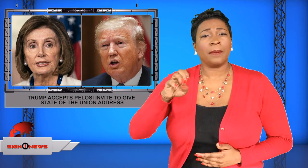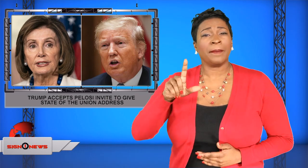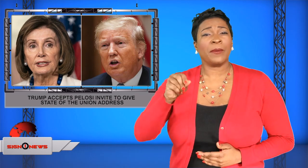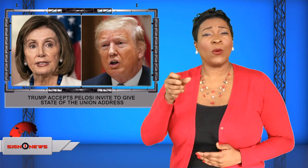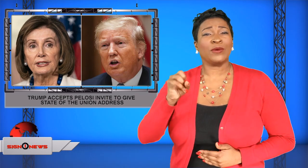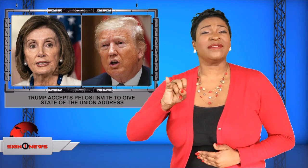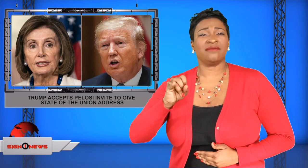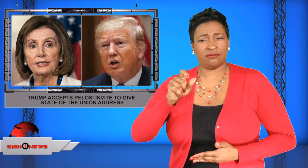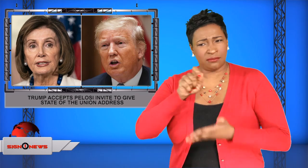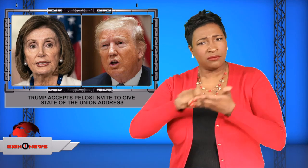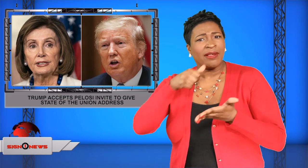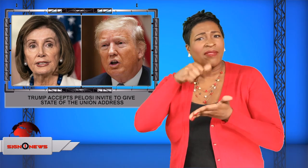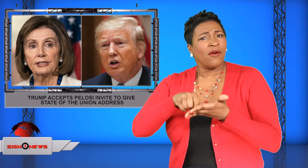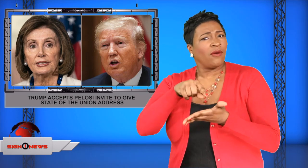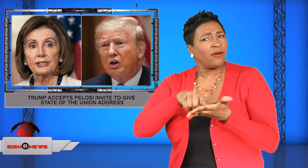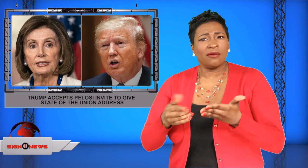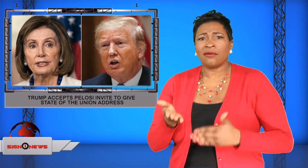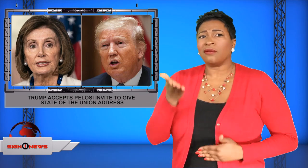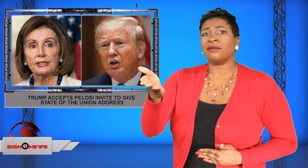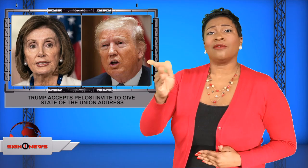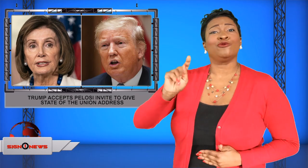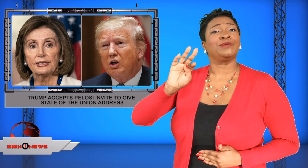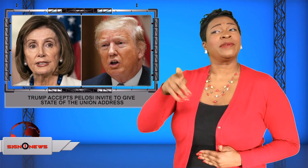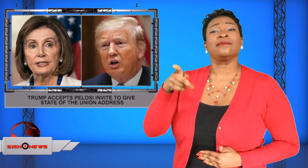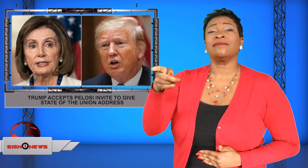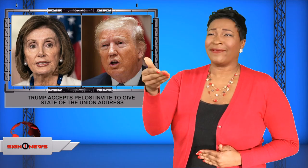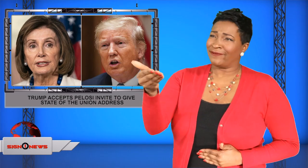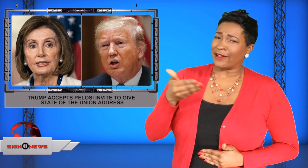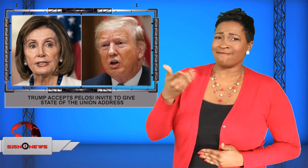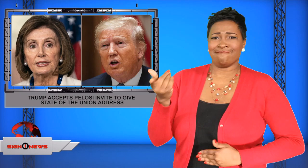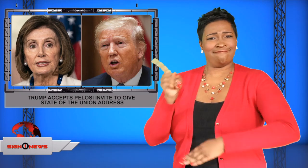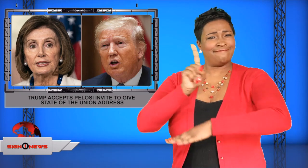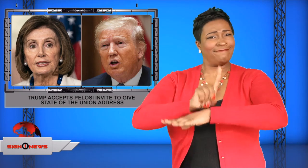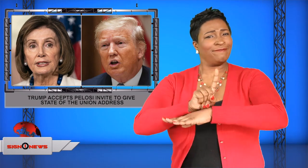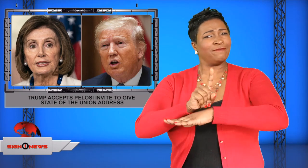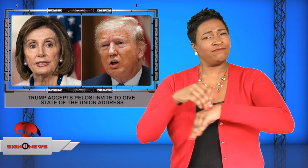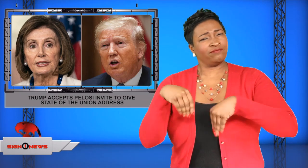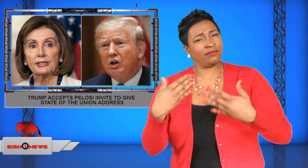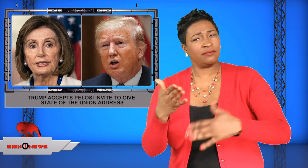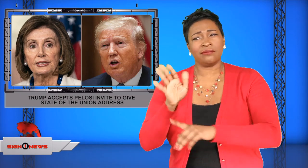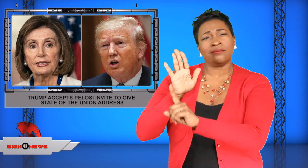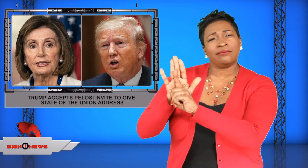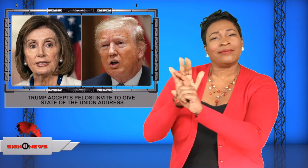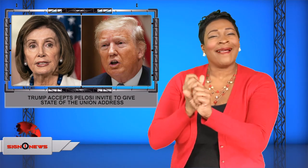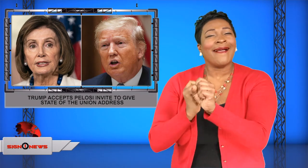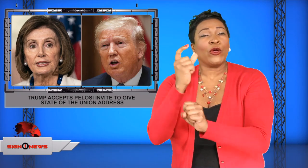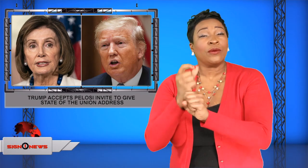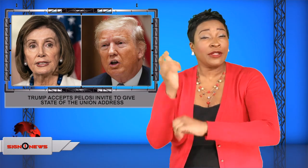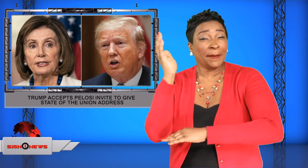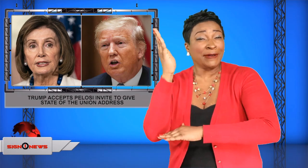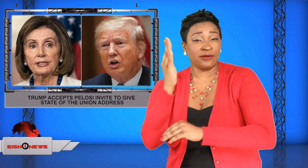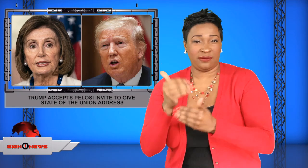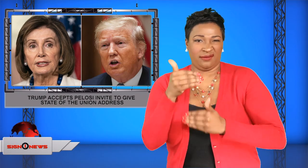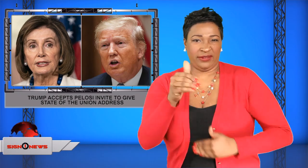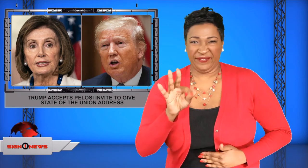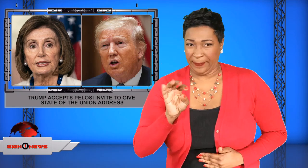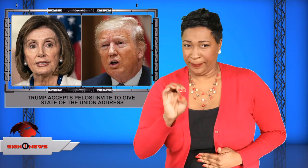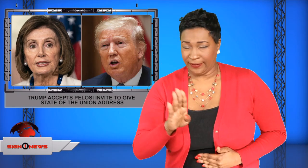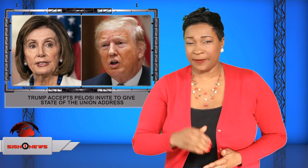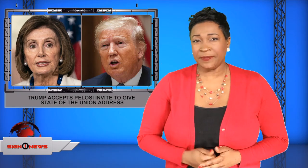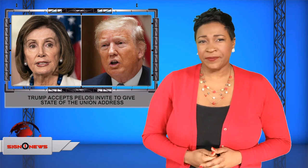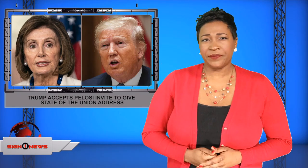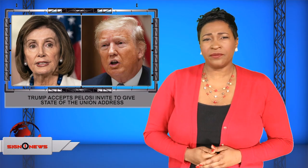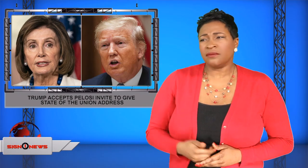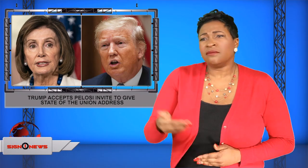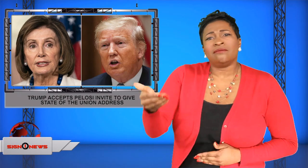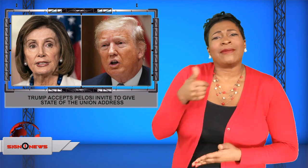Pelosi wrote a letter to Trump inviting him to deliver his annual speech in February.